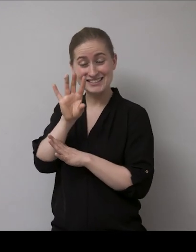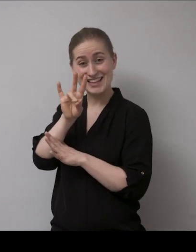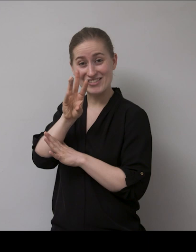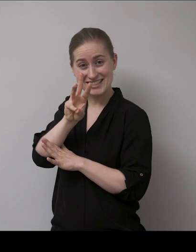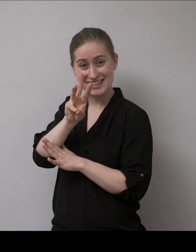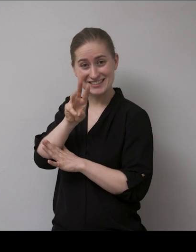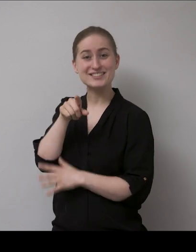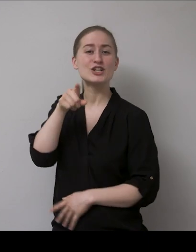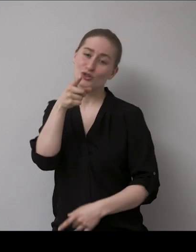and you would be correct.